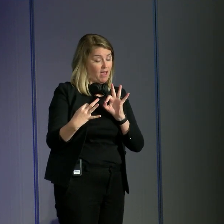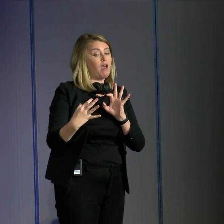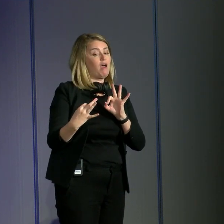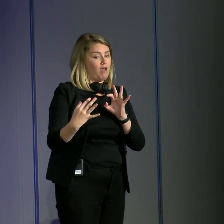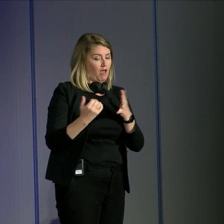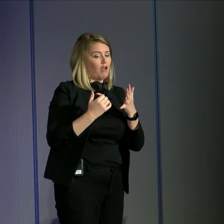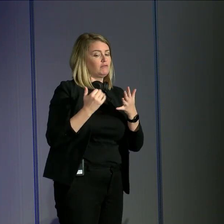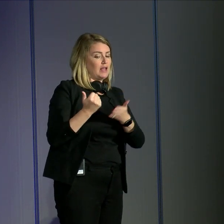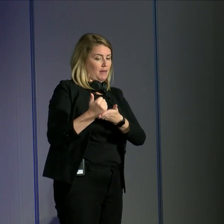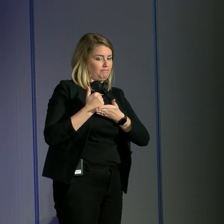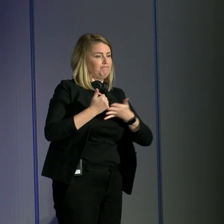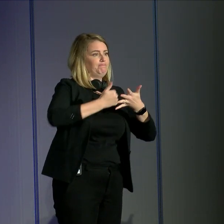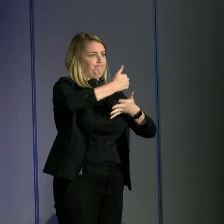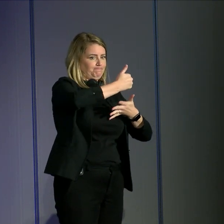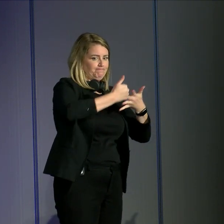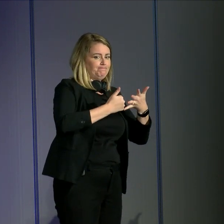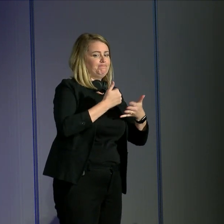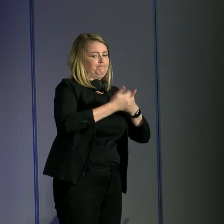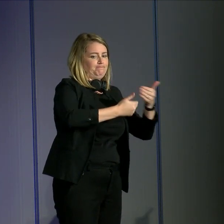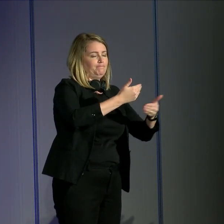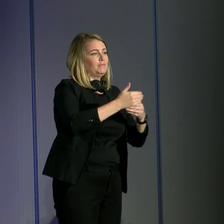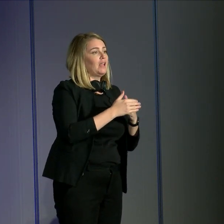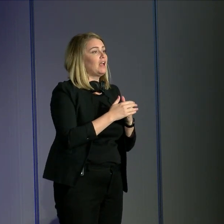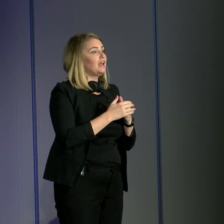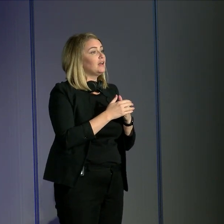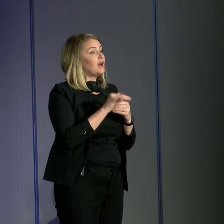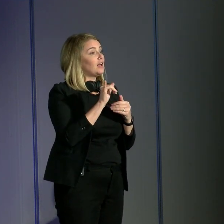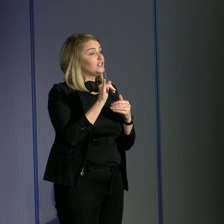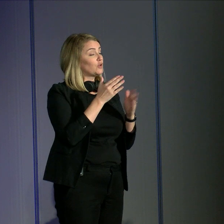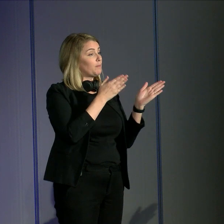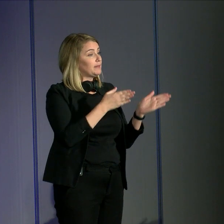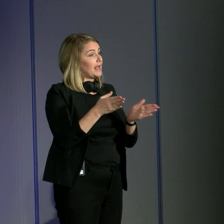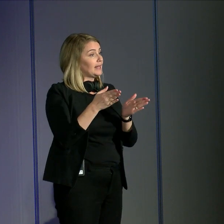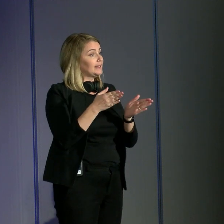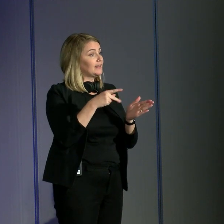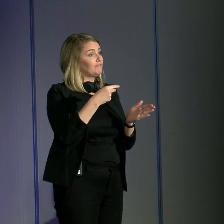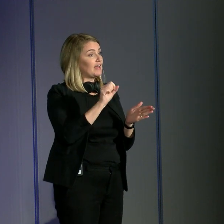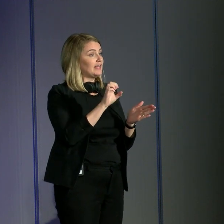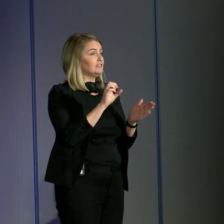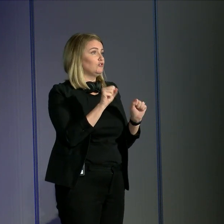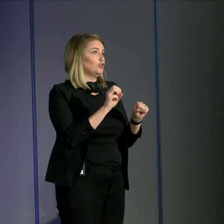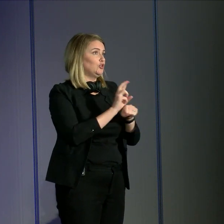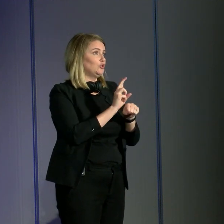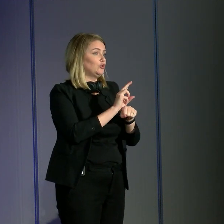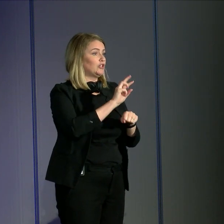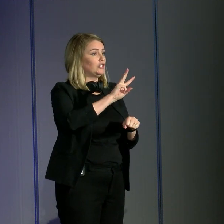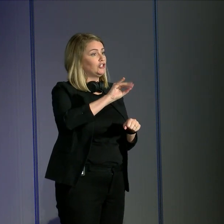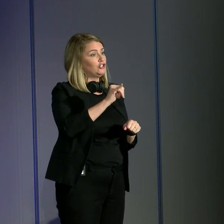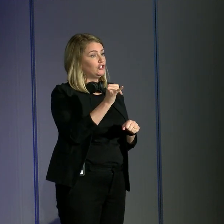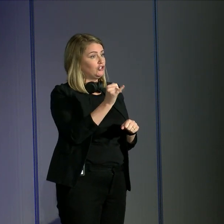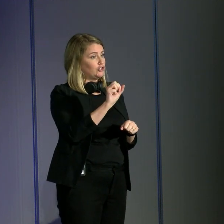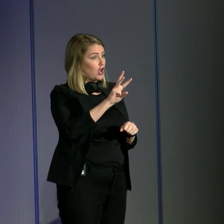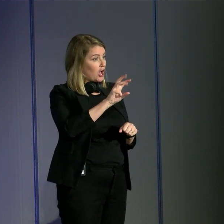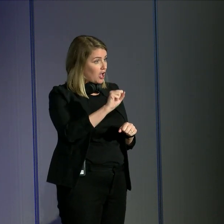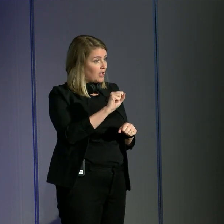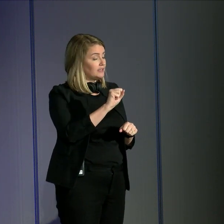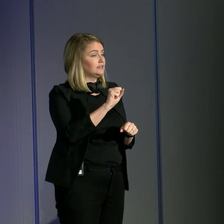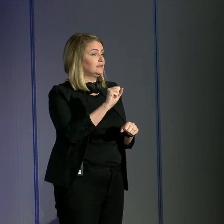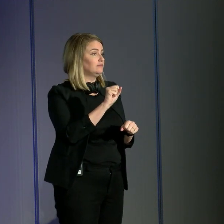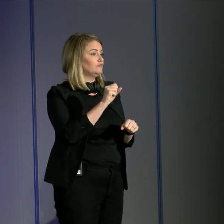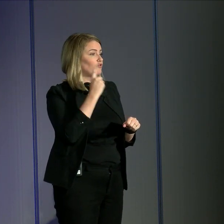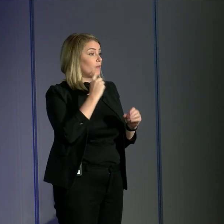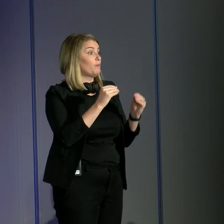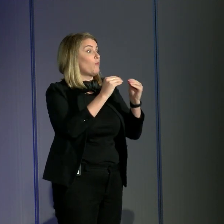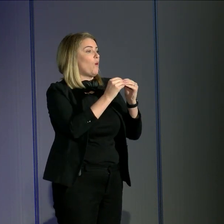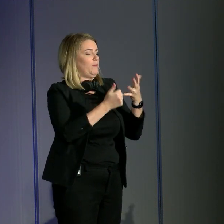And then in your planning phase, for any build you might use JAWS Inspect for further prioritization